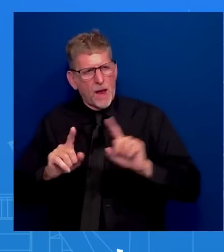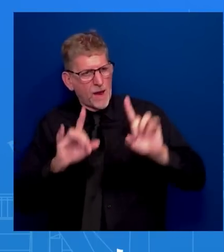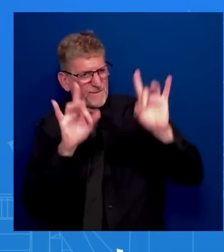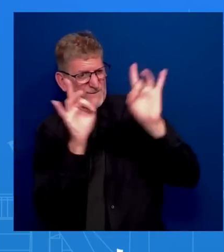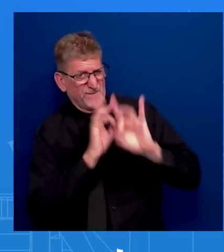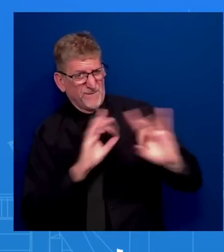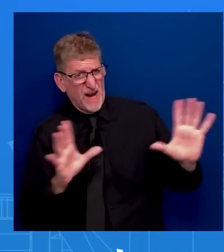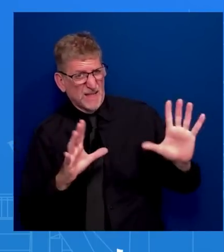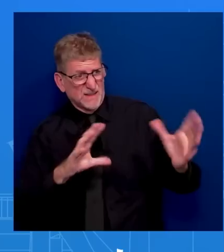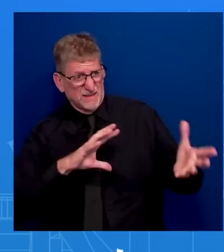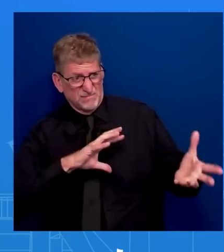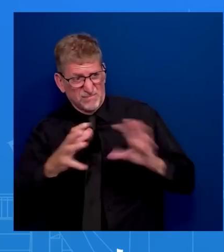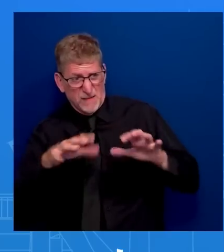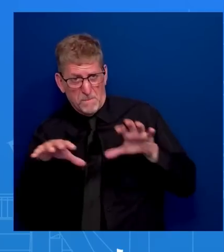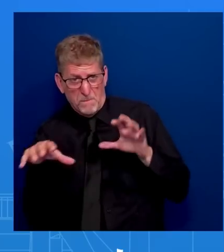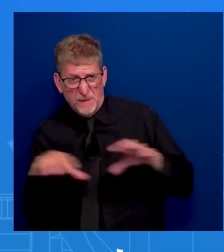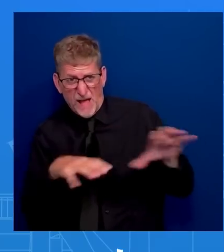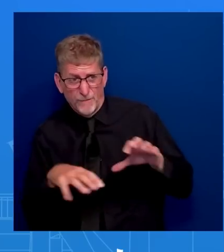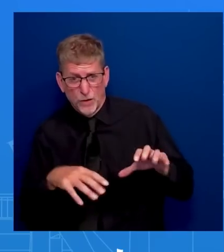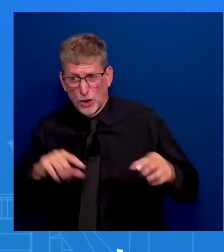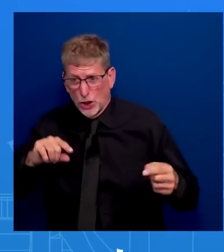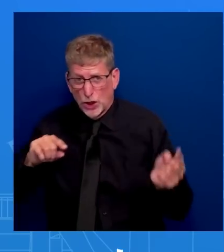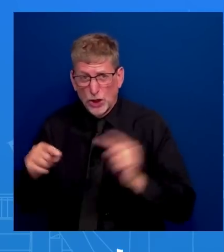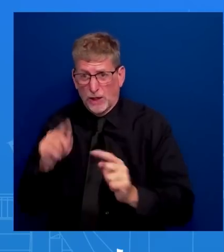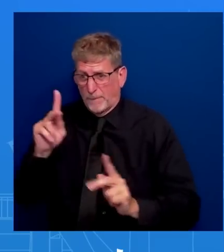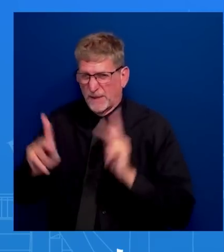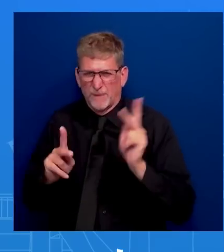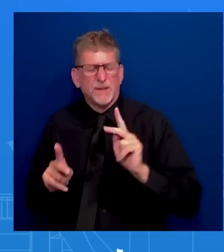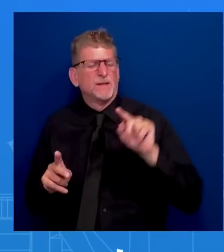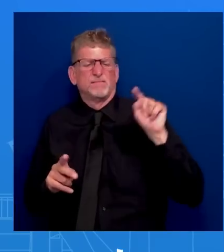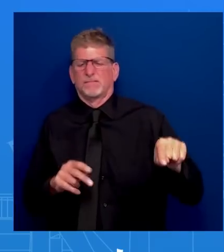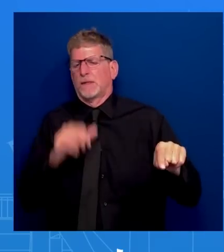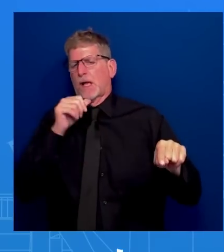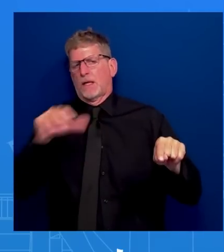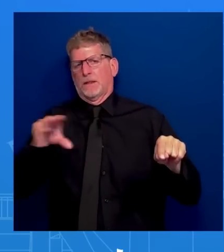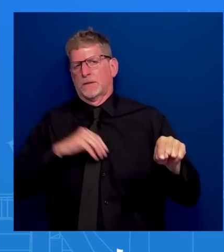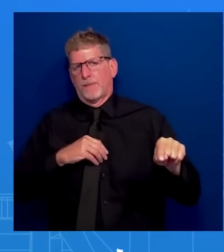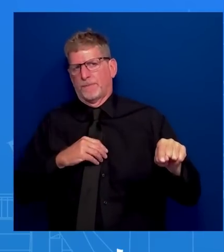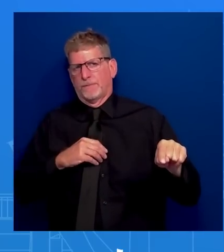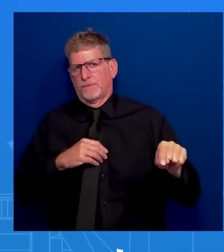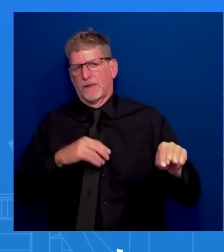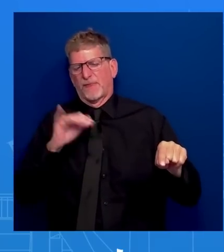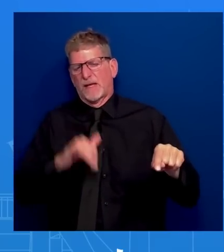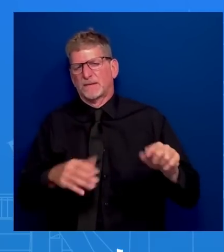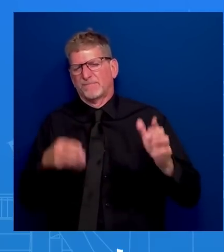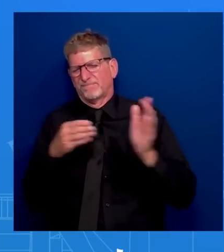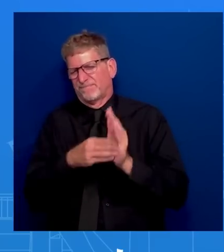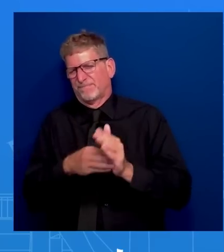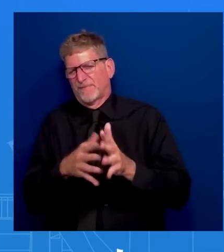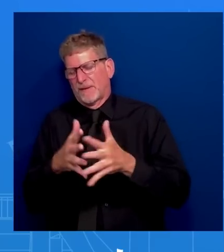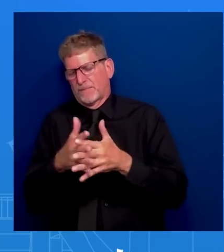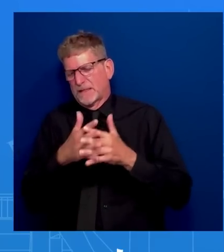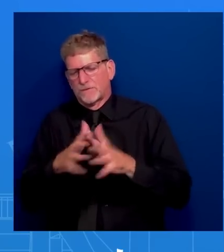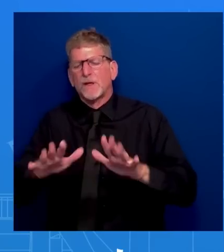to remain peaceful in this time. Again, this is something that we condemn. I don't have any -- anything more to share